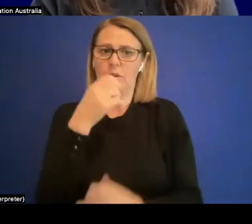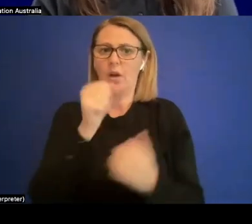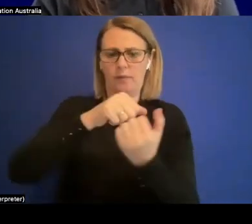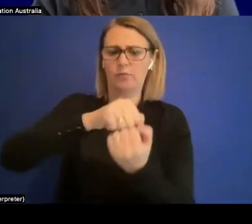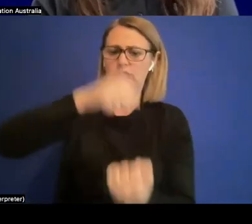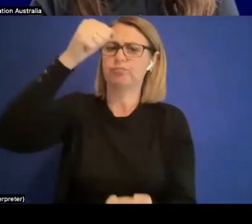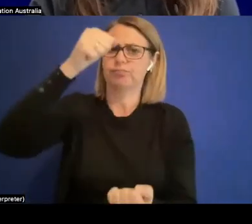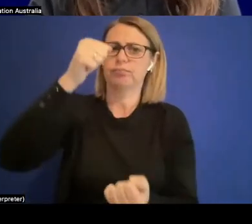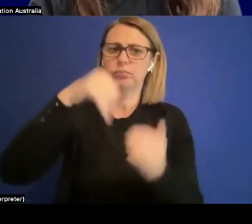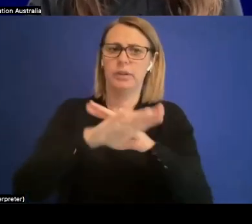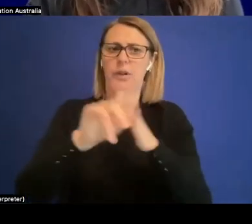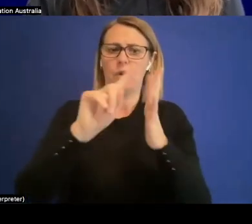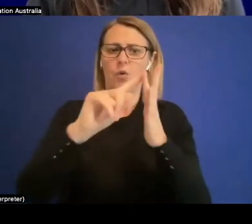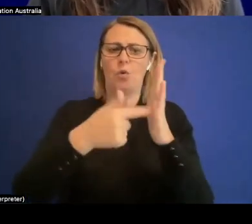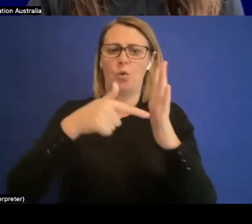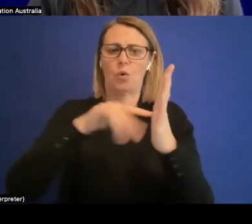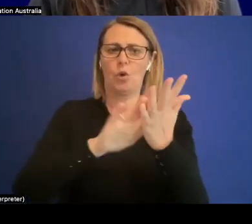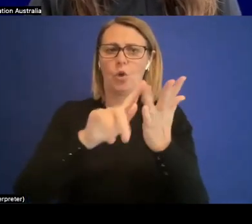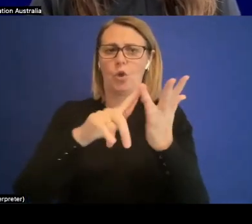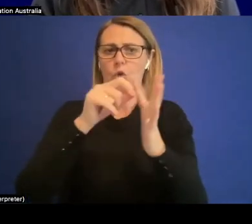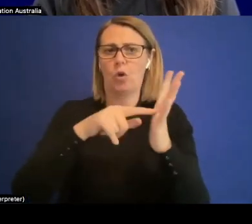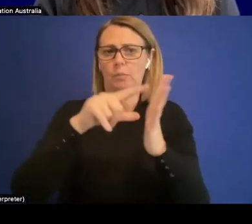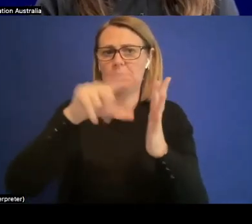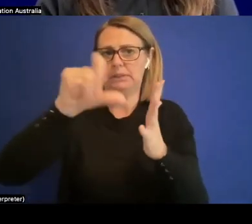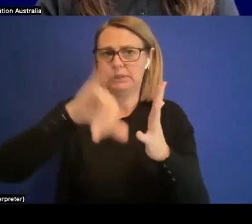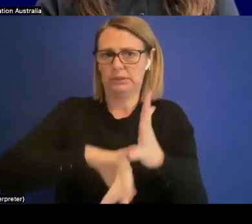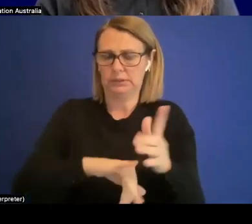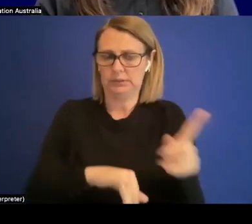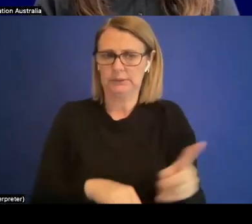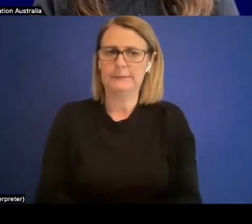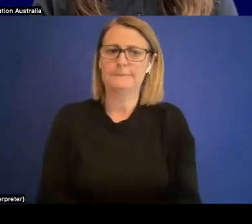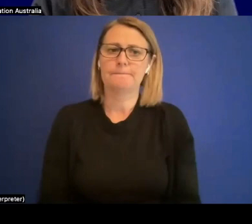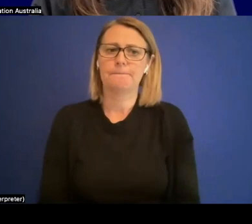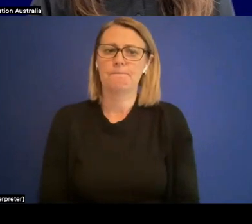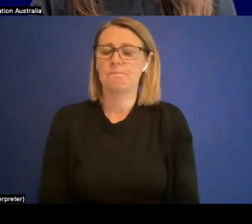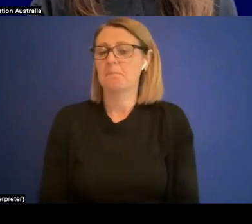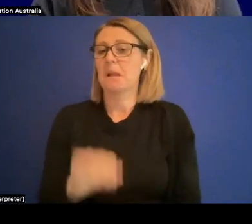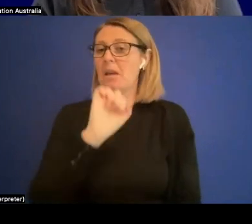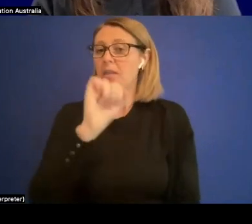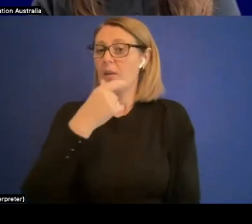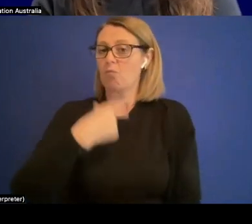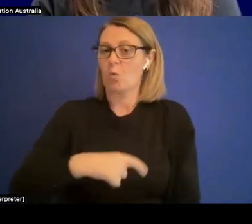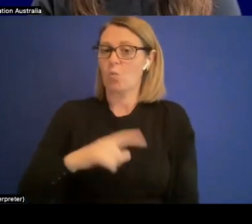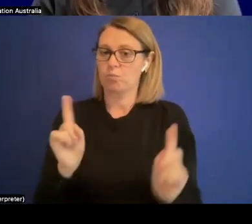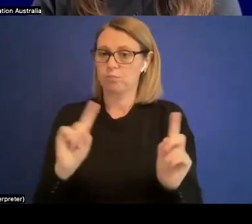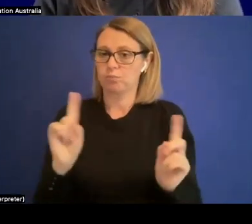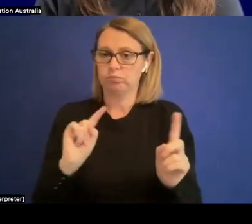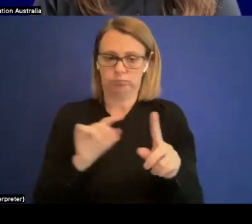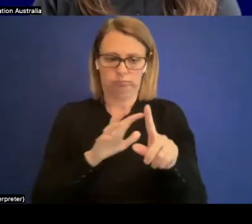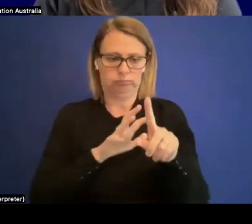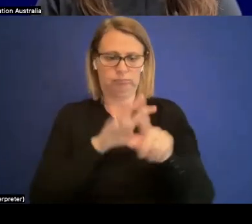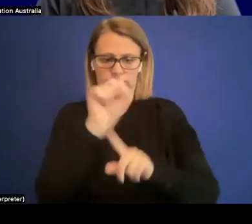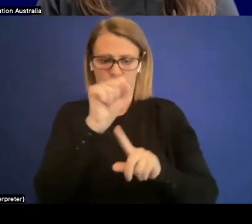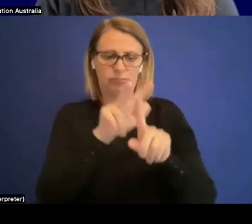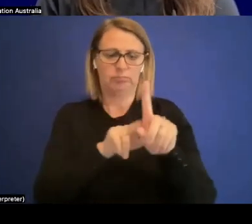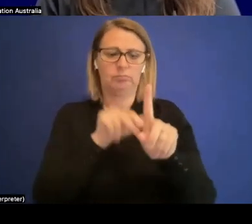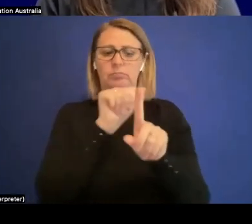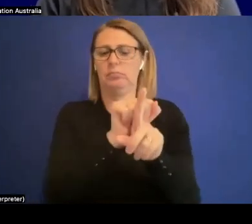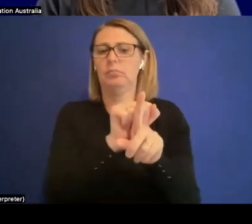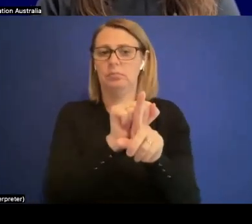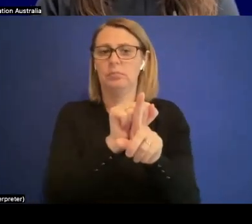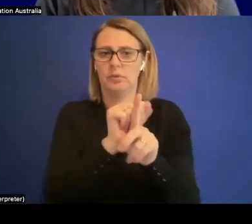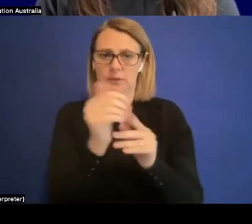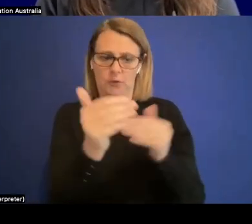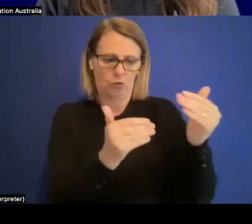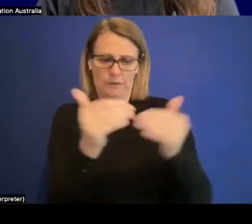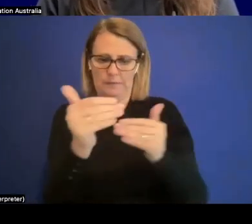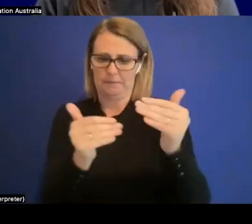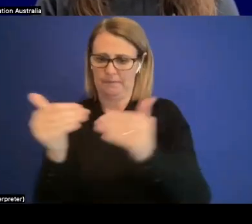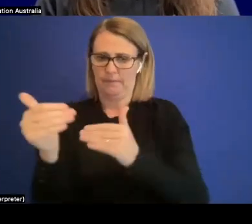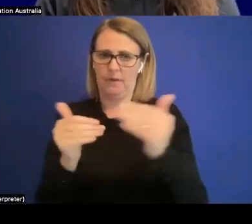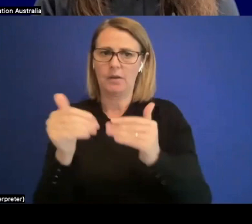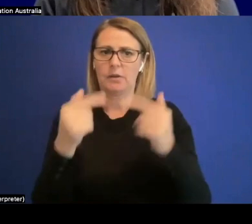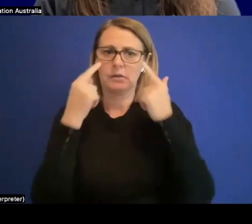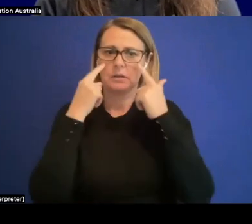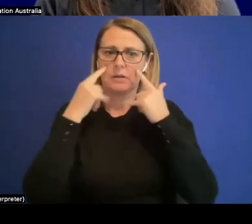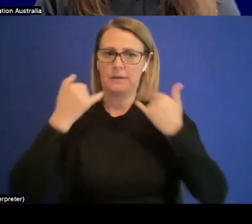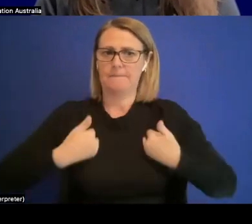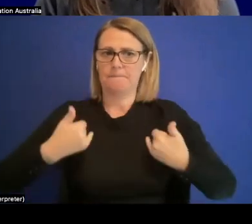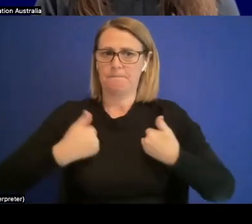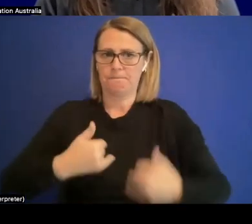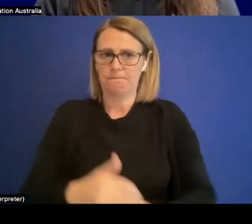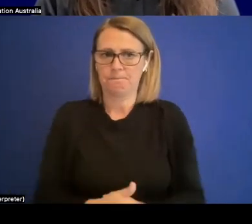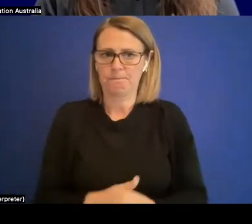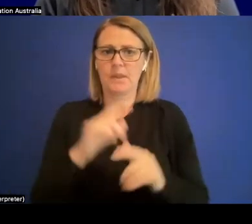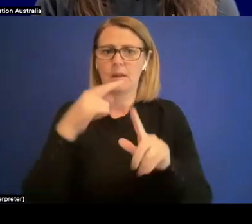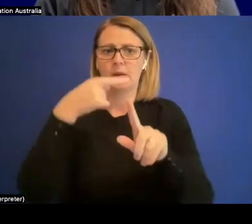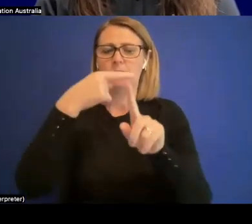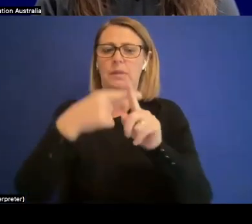orthoptics. Their role is to detect, diagnose and manage eye diseases and neurological vision